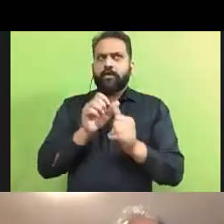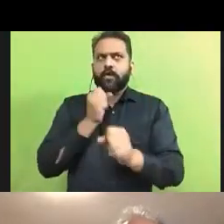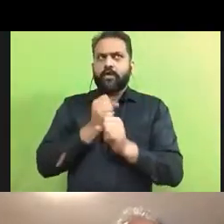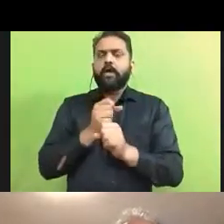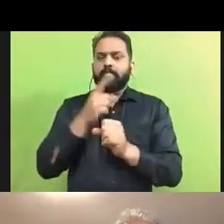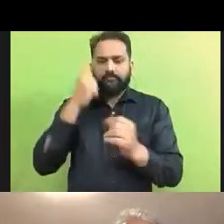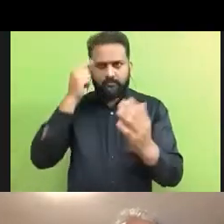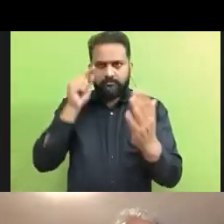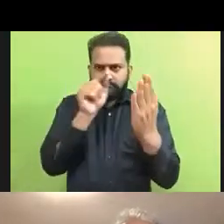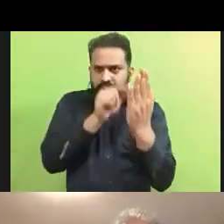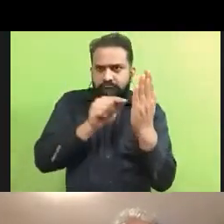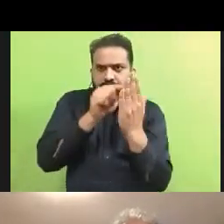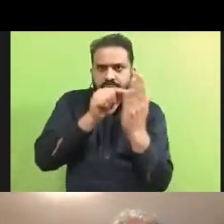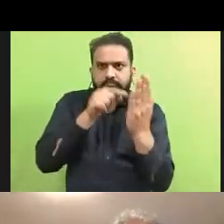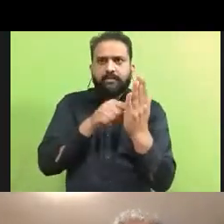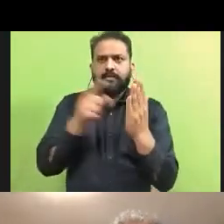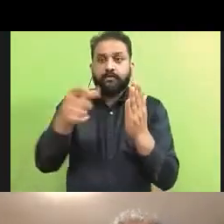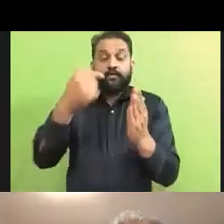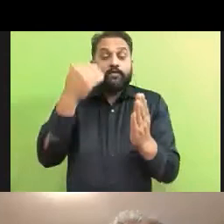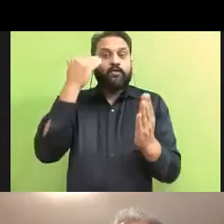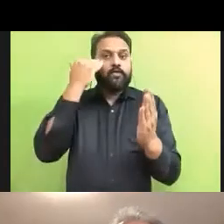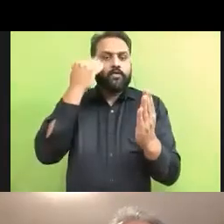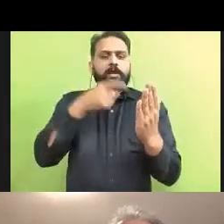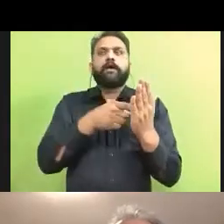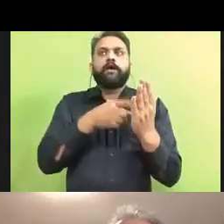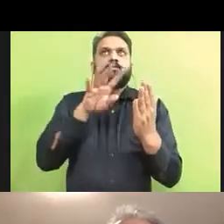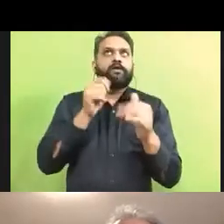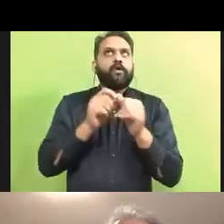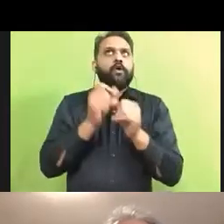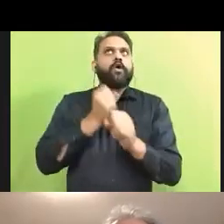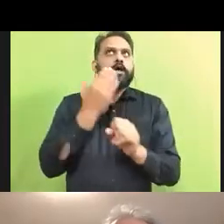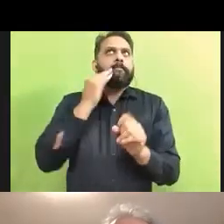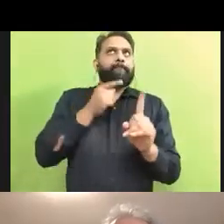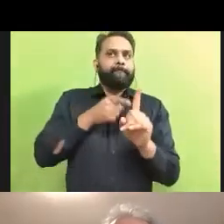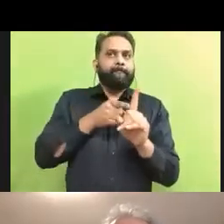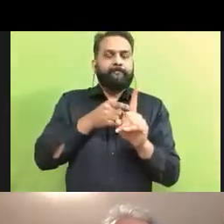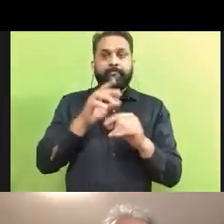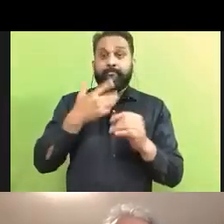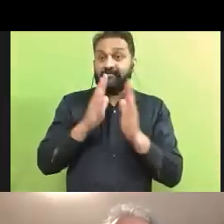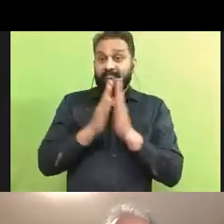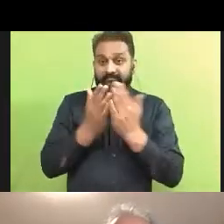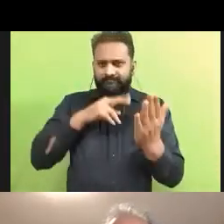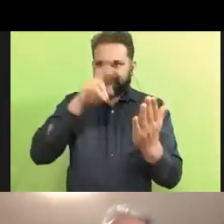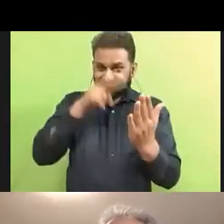so that you will know about it so when you read these documents you will find the dates are given